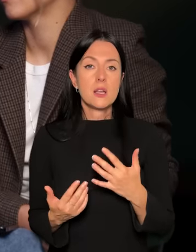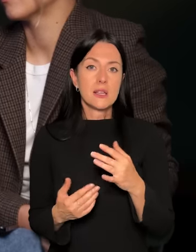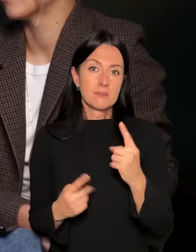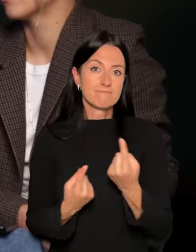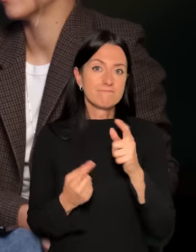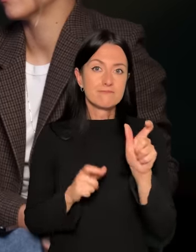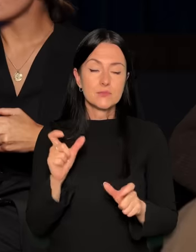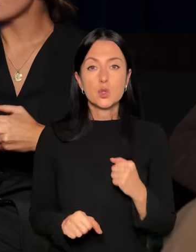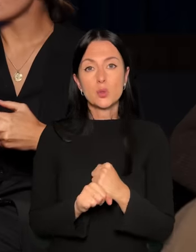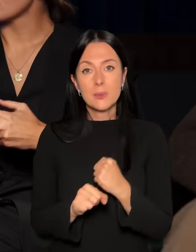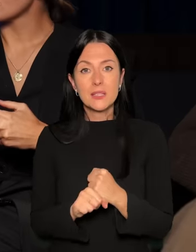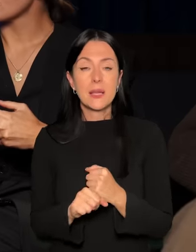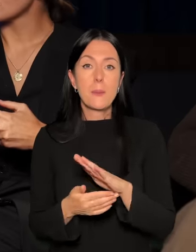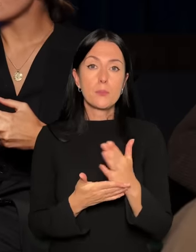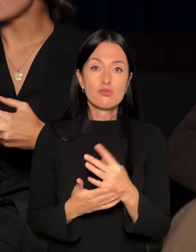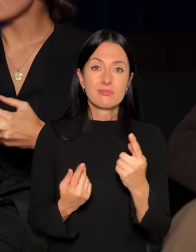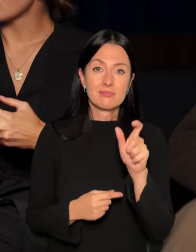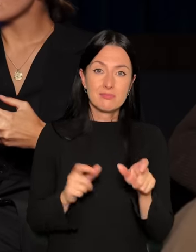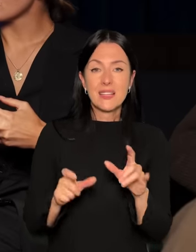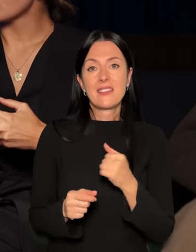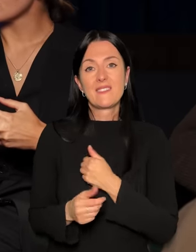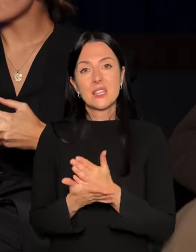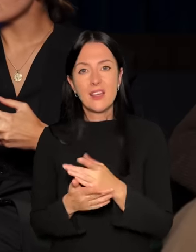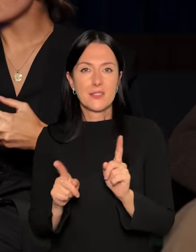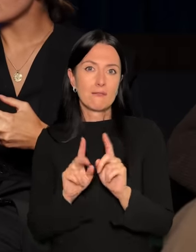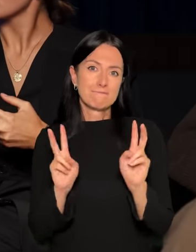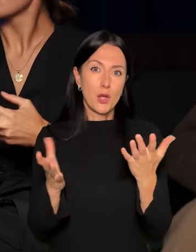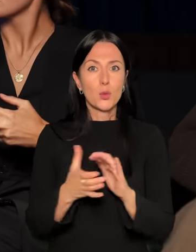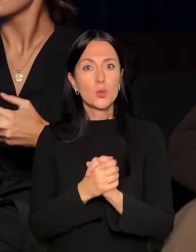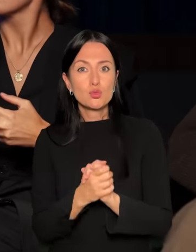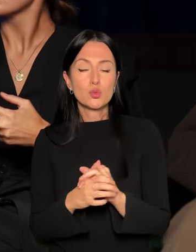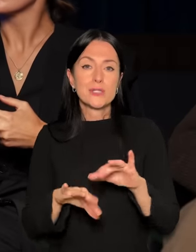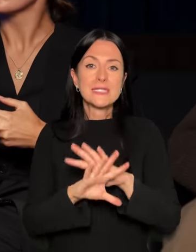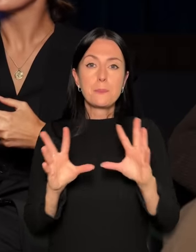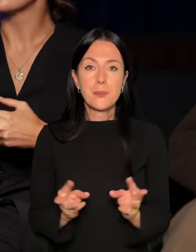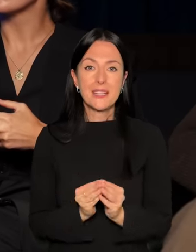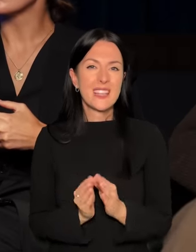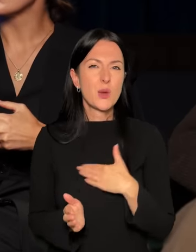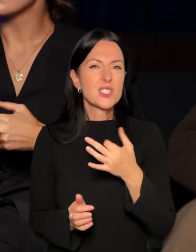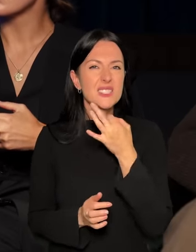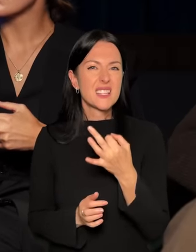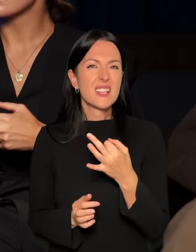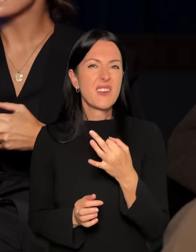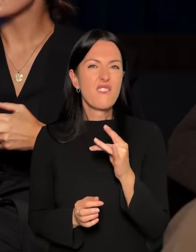And to establish, between civilians and veterans, let's say, a friendship and a common... I don't want to use the word "front,"